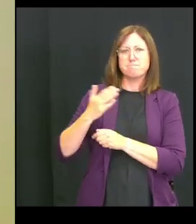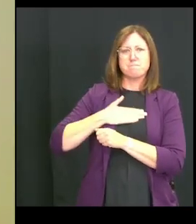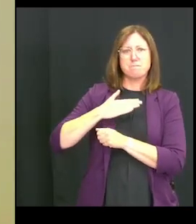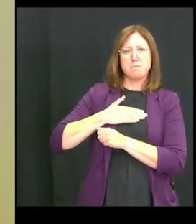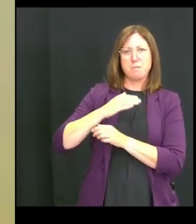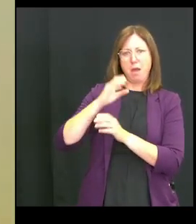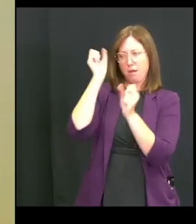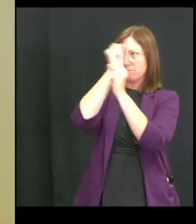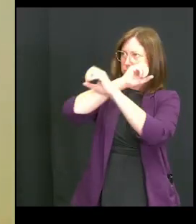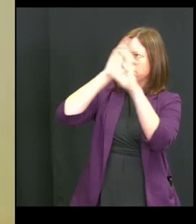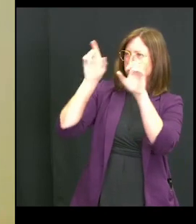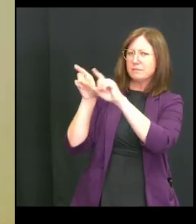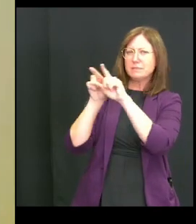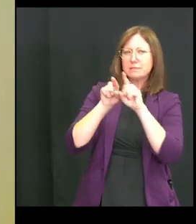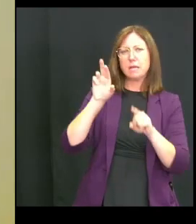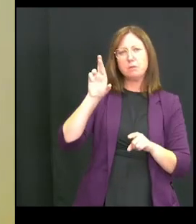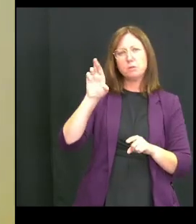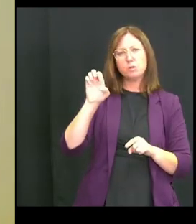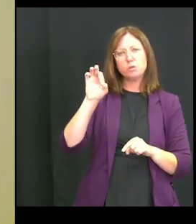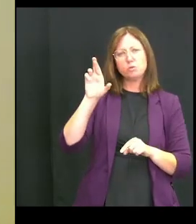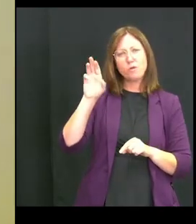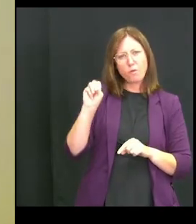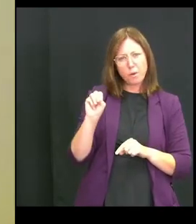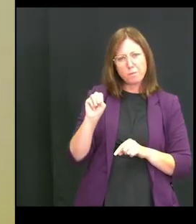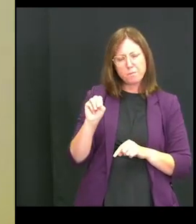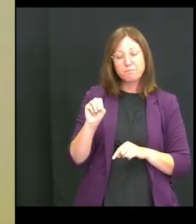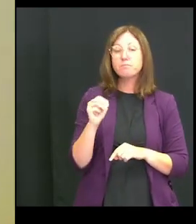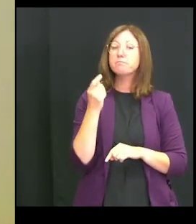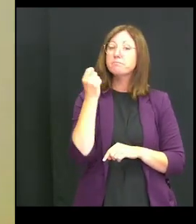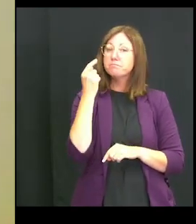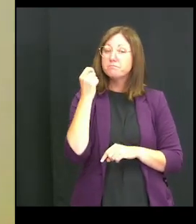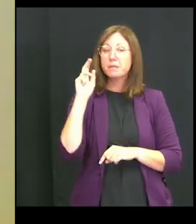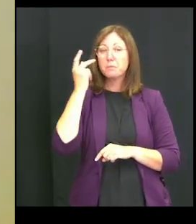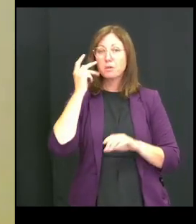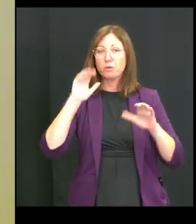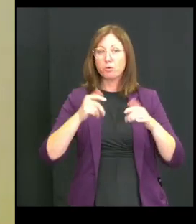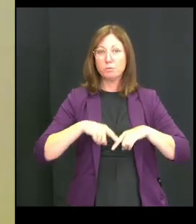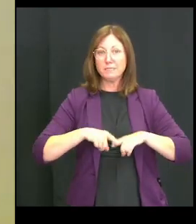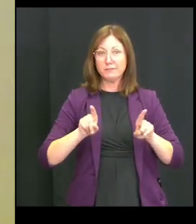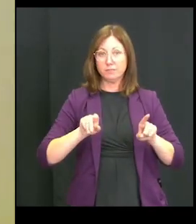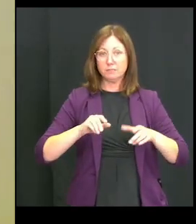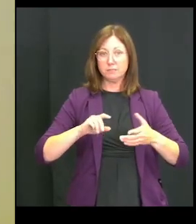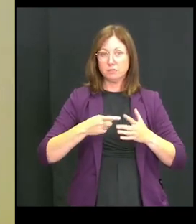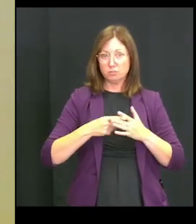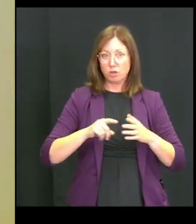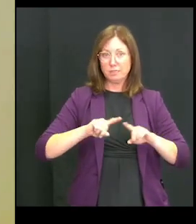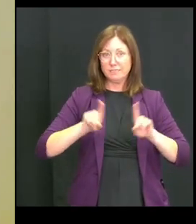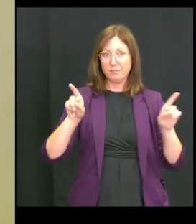The flip side of that is that difference between the parties also drove people to participate in politics.